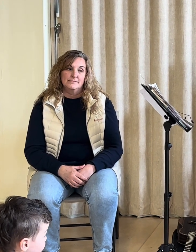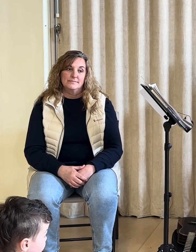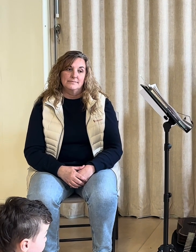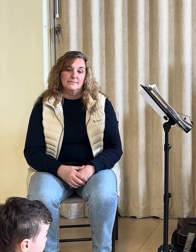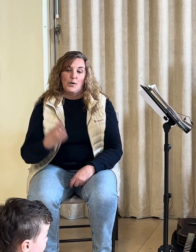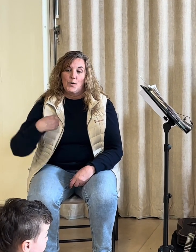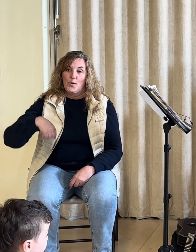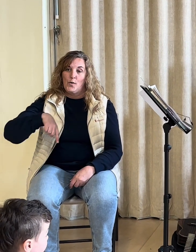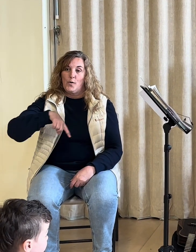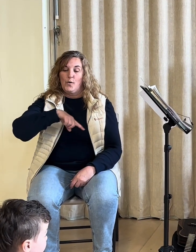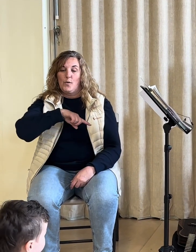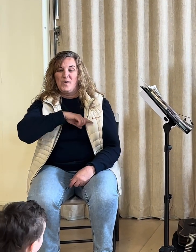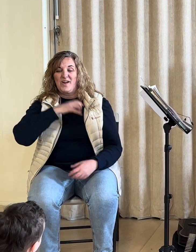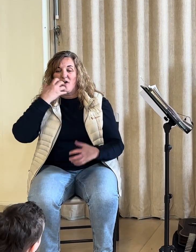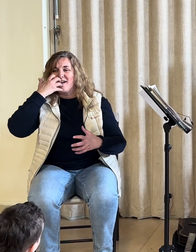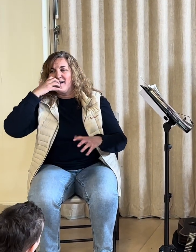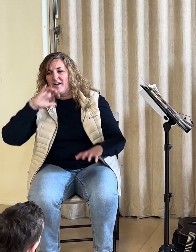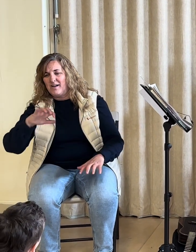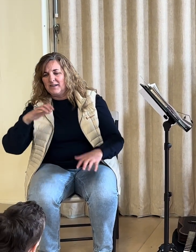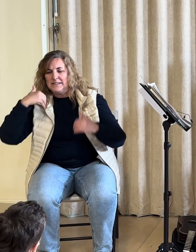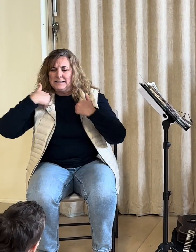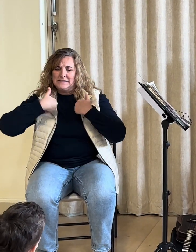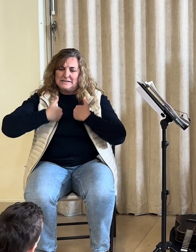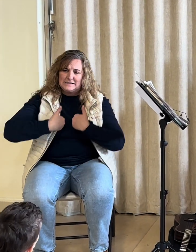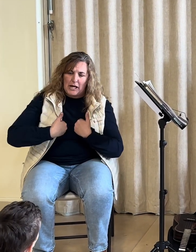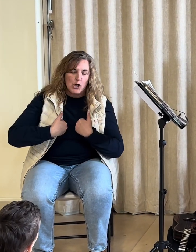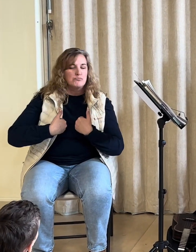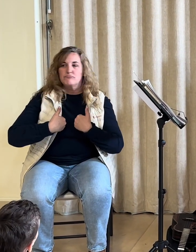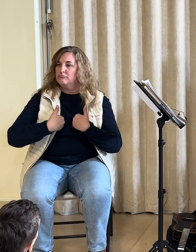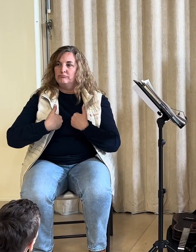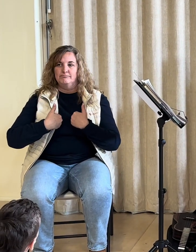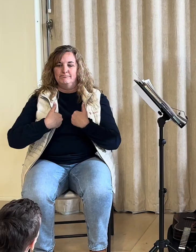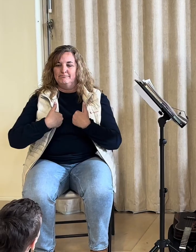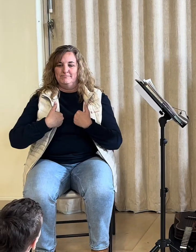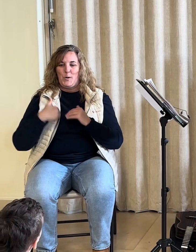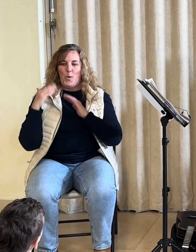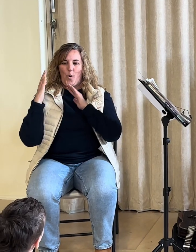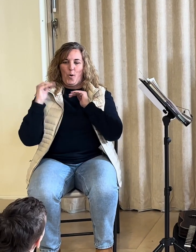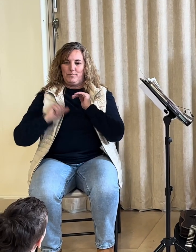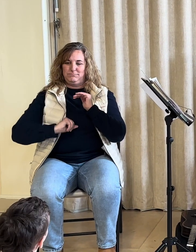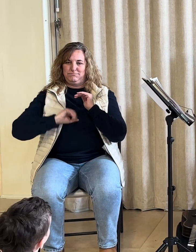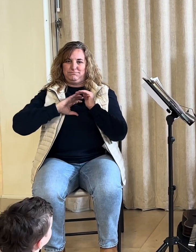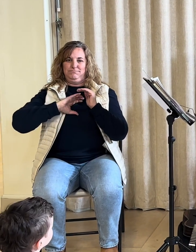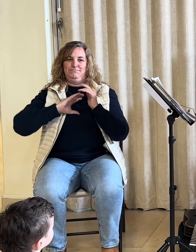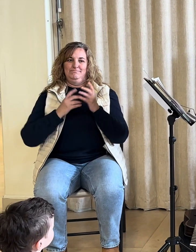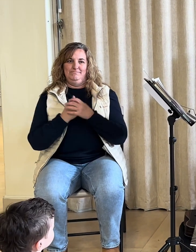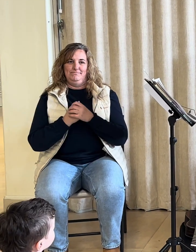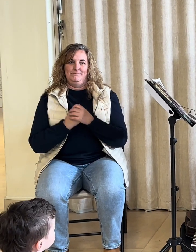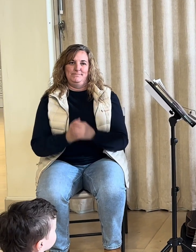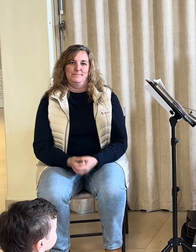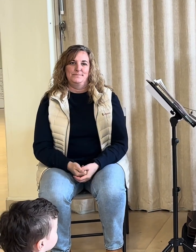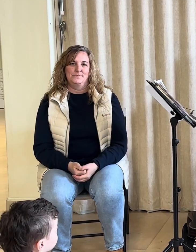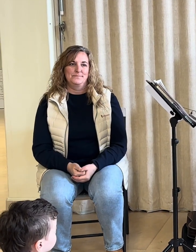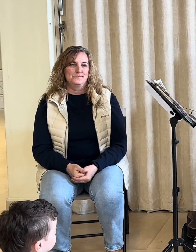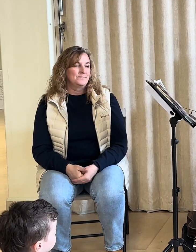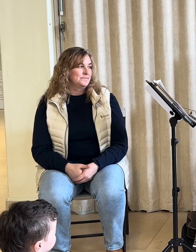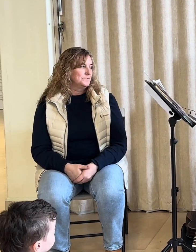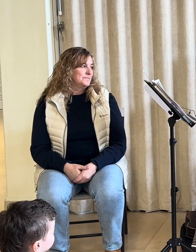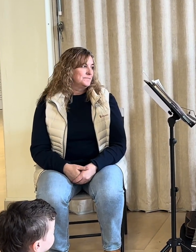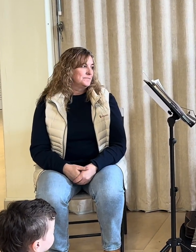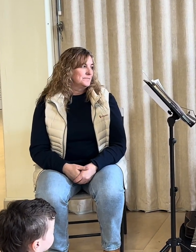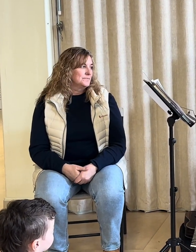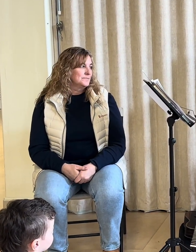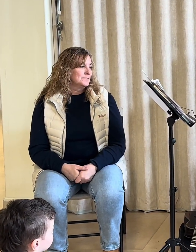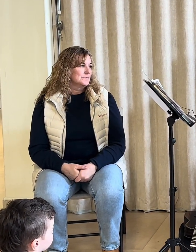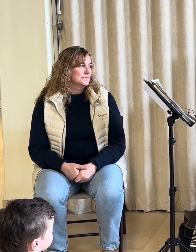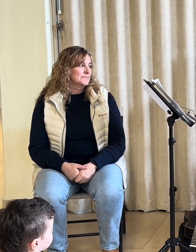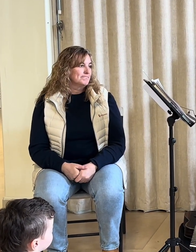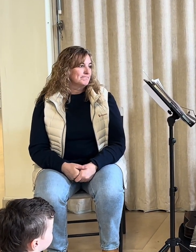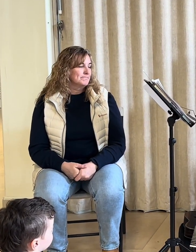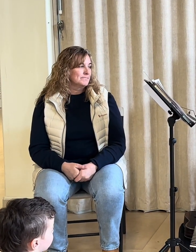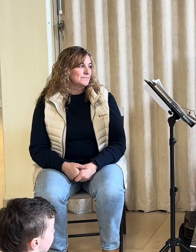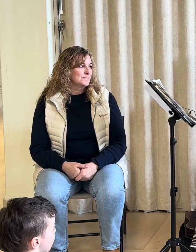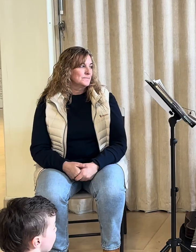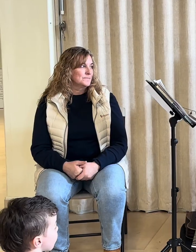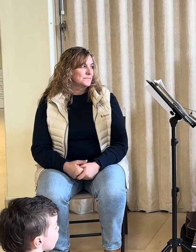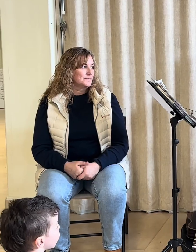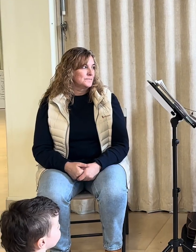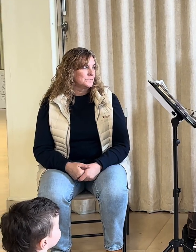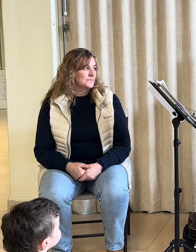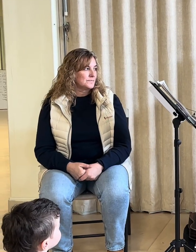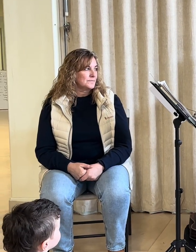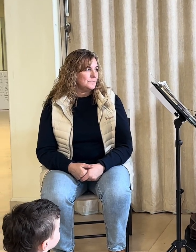We are hot and tired, but we are filled with hope.